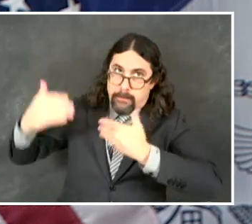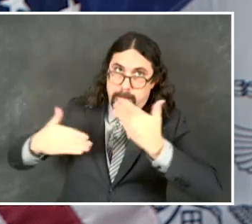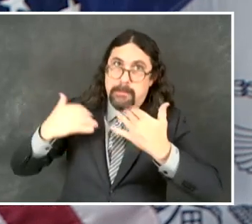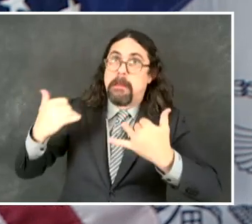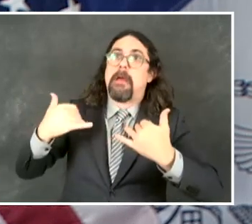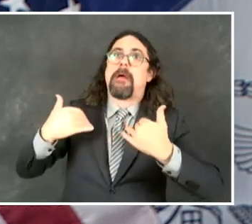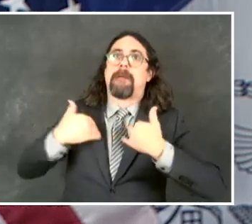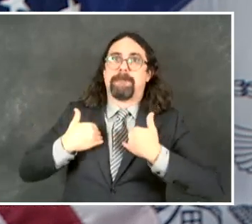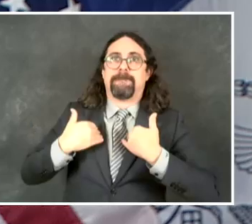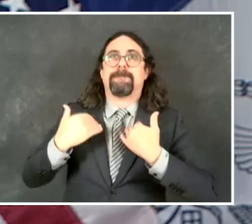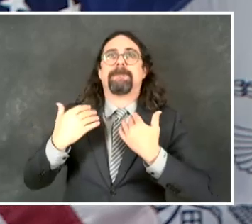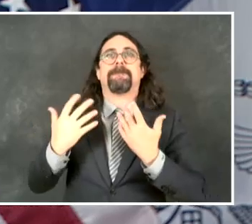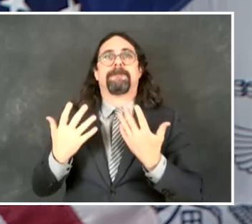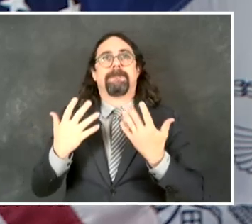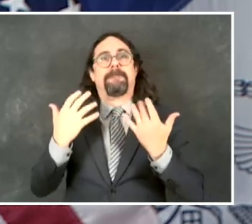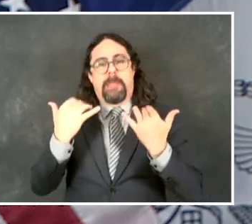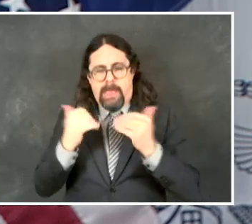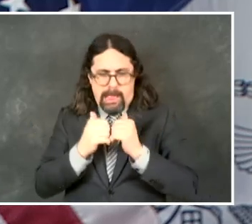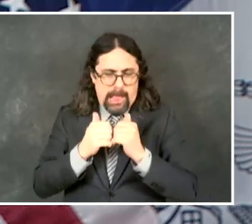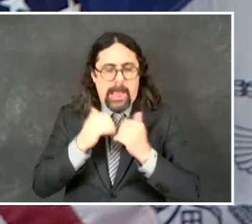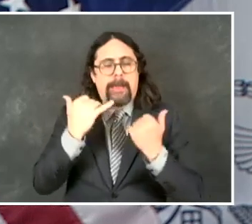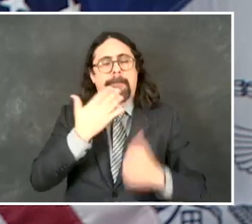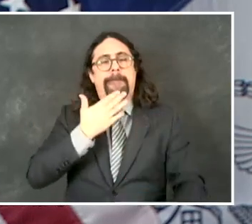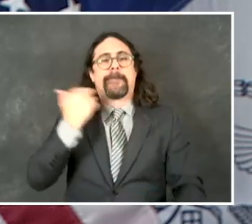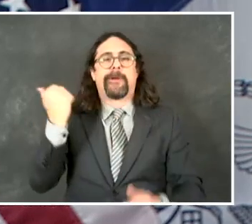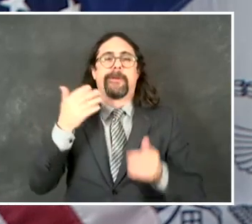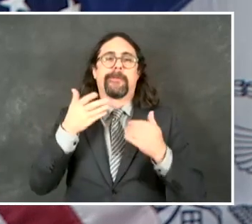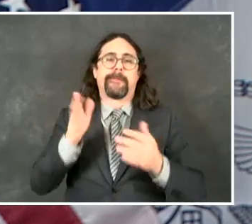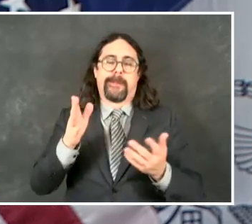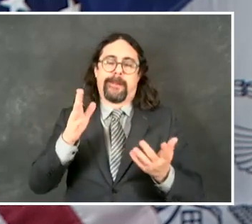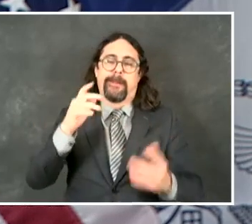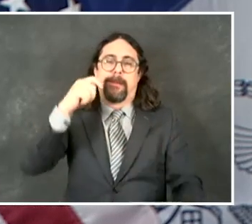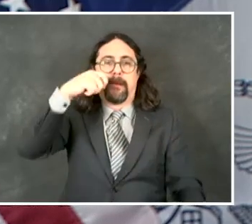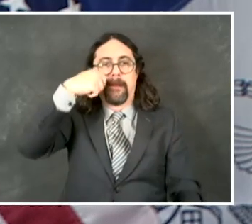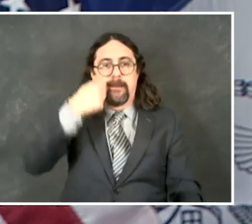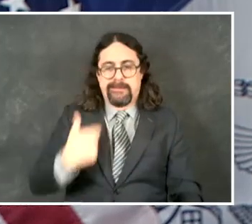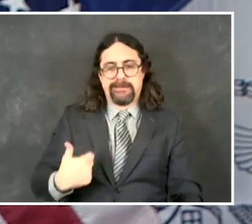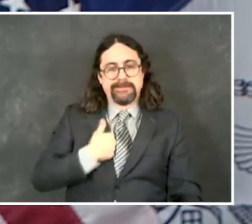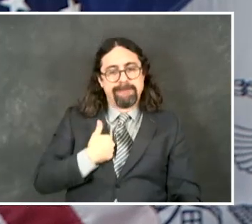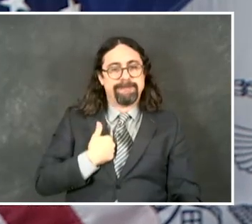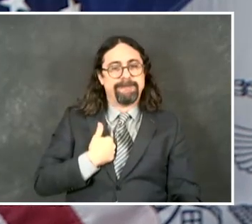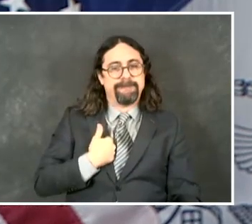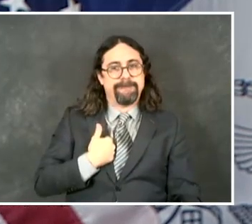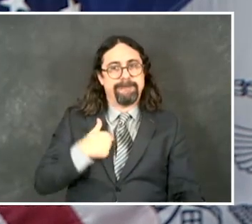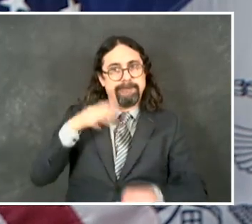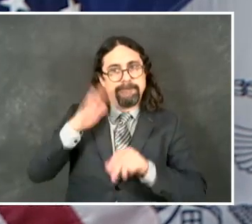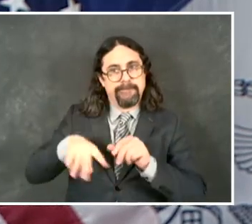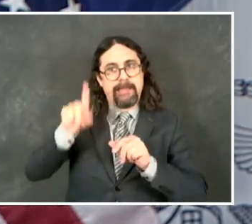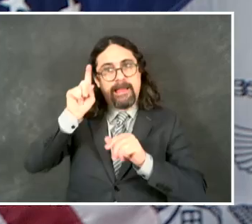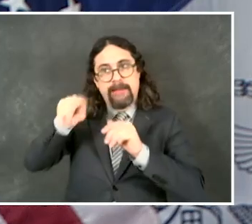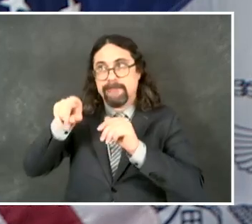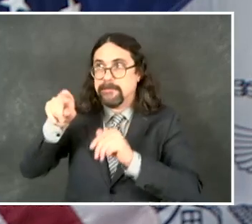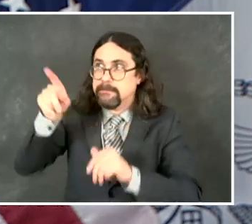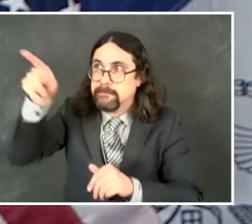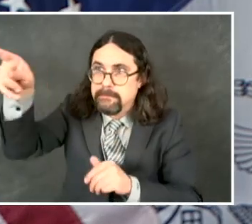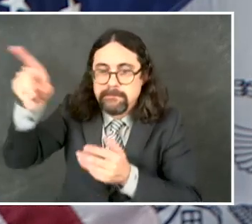THE VERY BEGINNING OF THIS CRISIS. FINALLY, WE SEE SOEMTHNGI SIMPLER. HAVING AN APPROACH TO